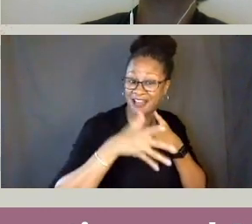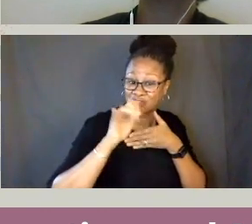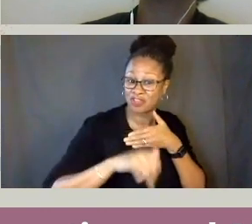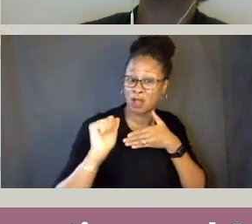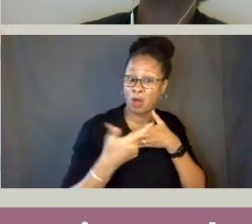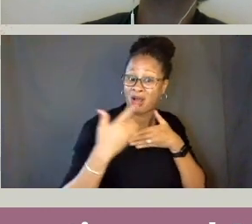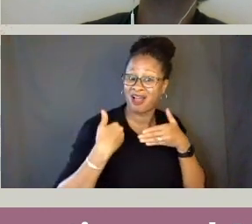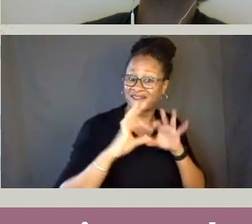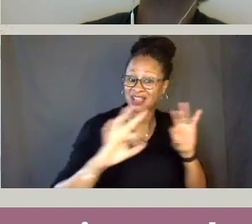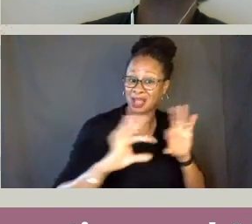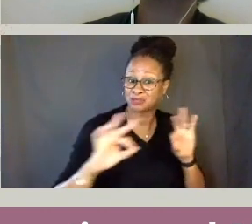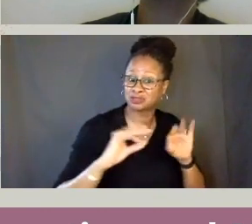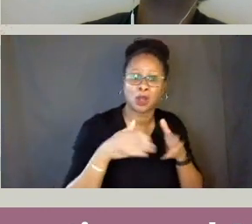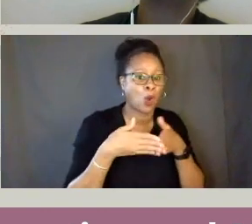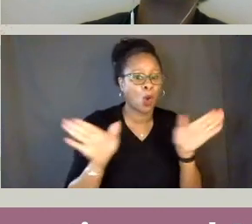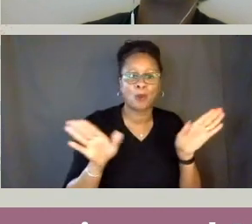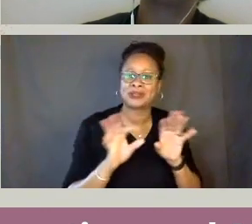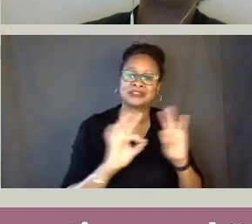were open captioned.